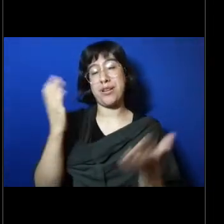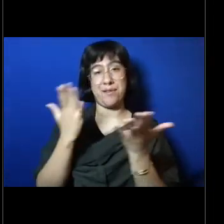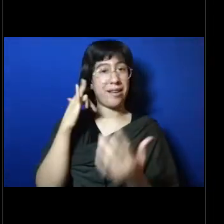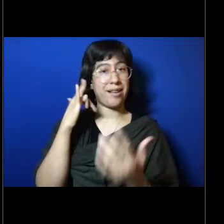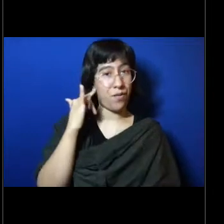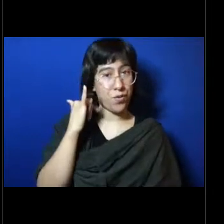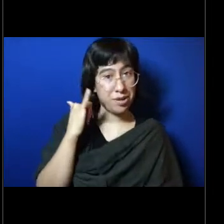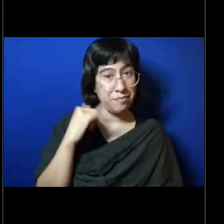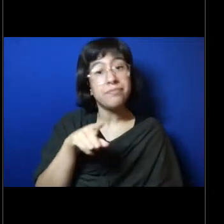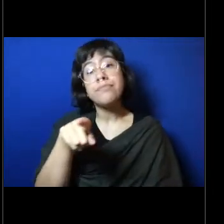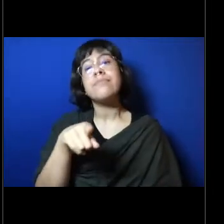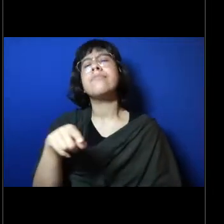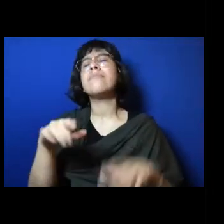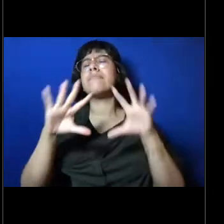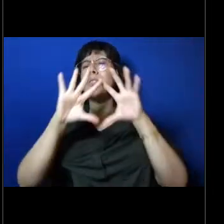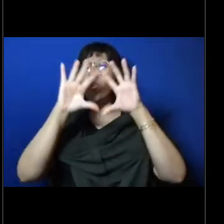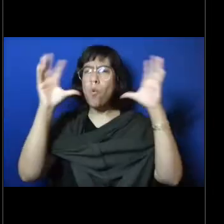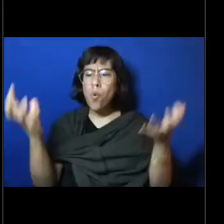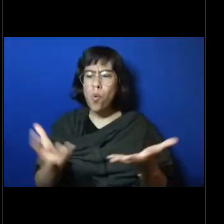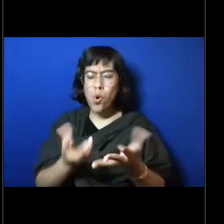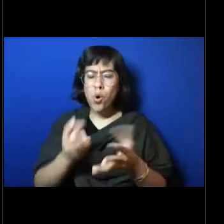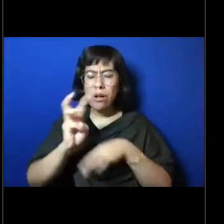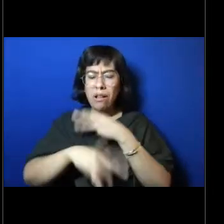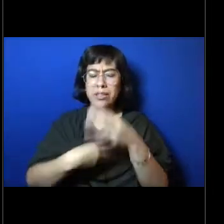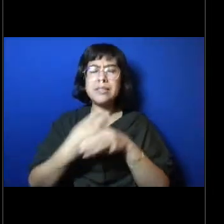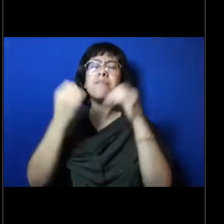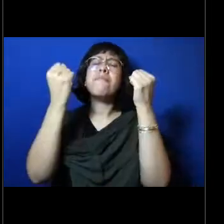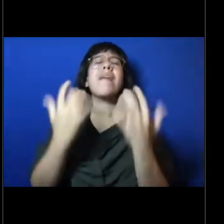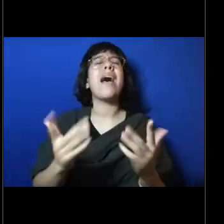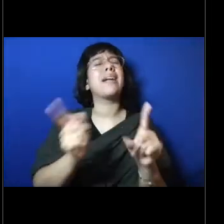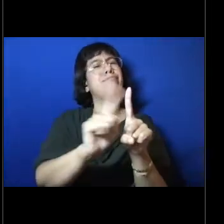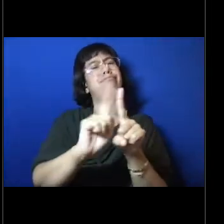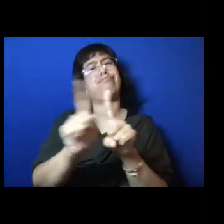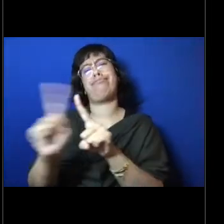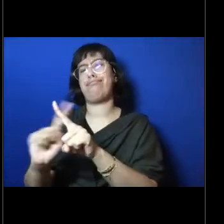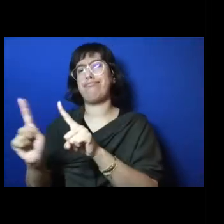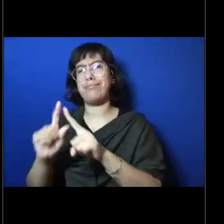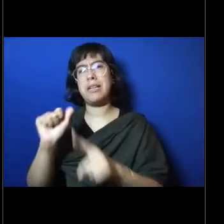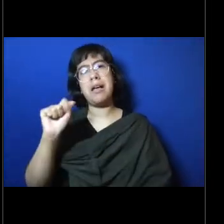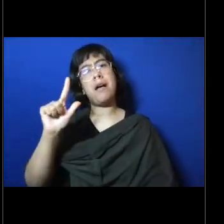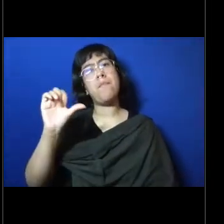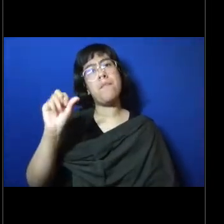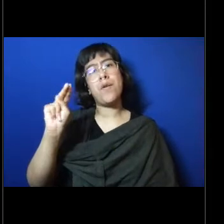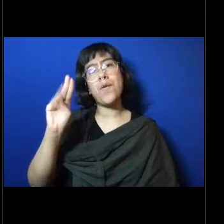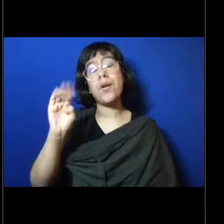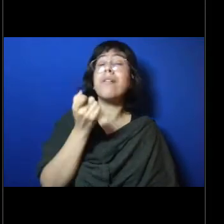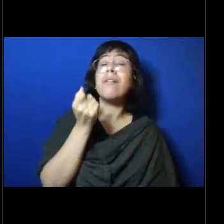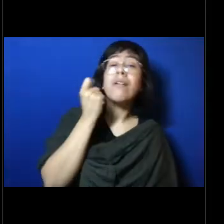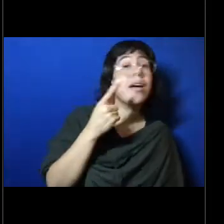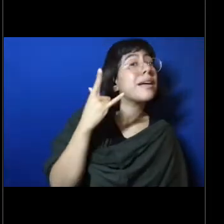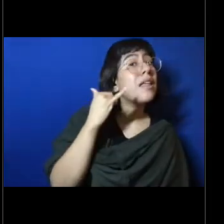and worldwide there are many hundreds of species of abalone but California has one of the highest number of species